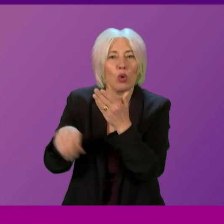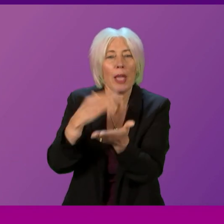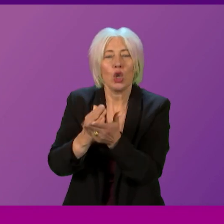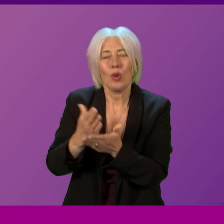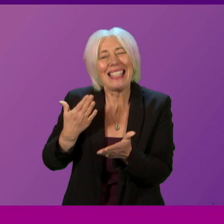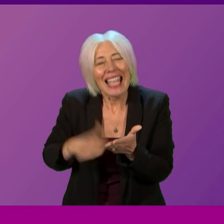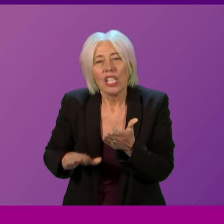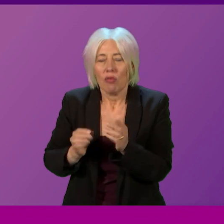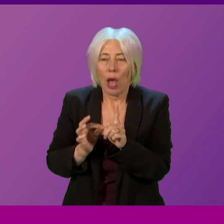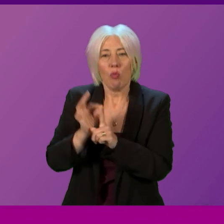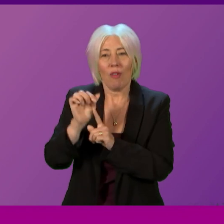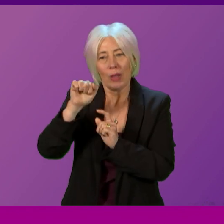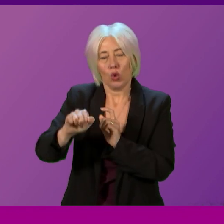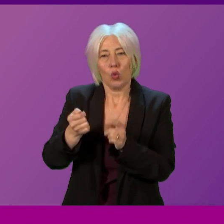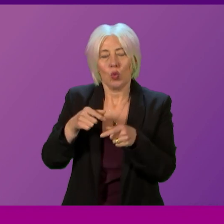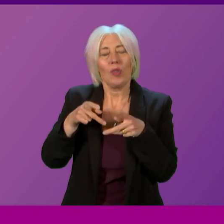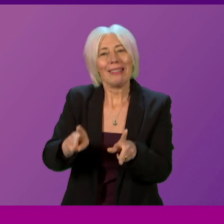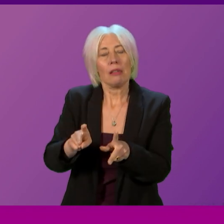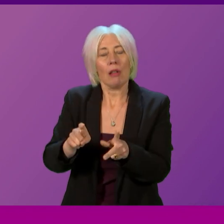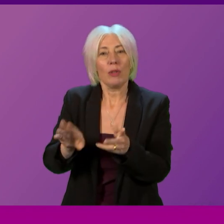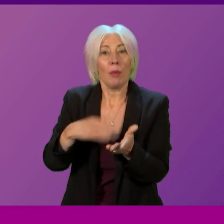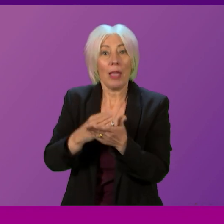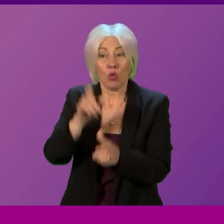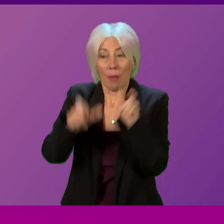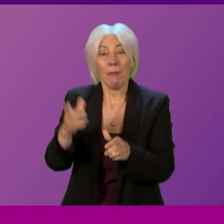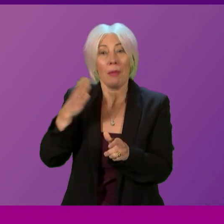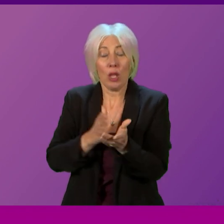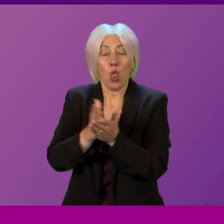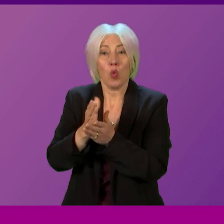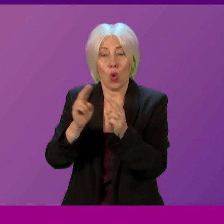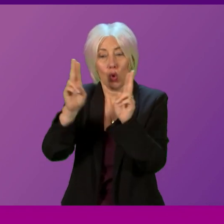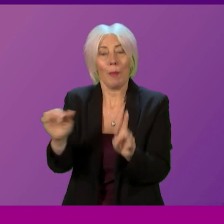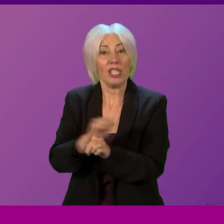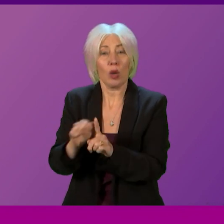to our justice system so that victims of domestic abuse are not let down, as they are too often,